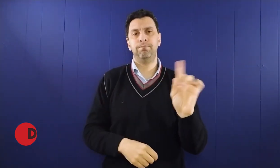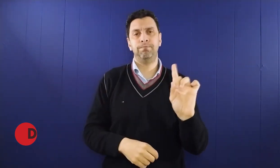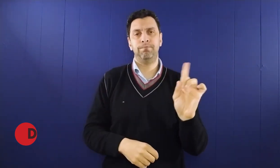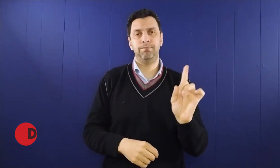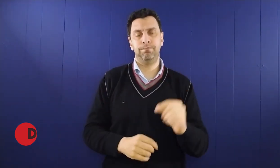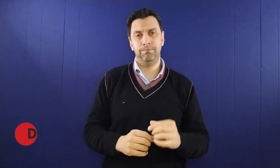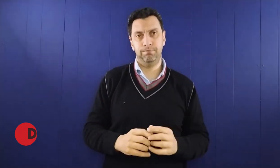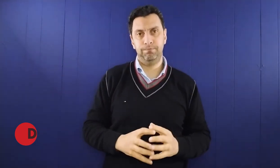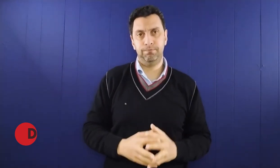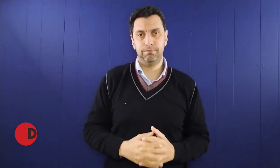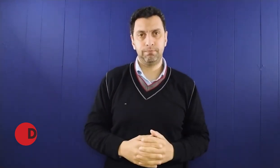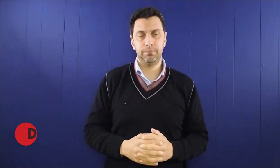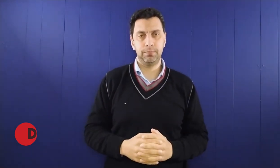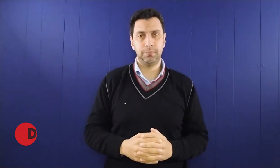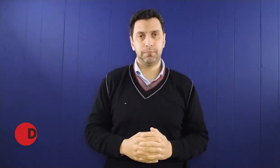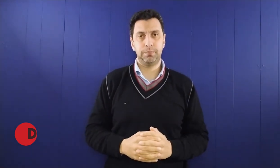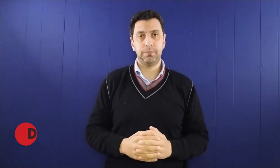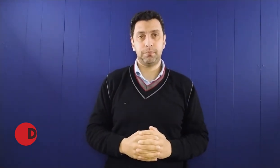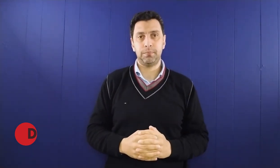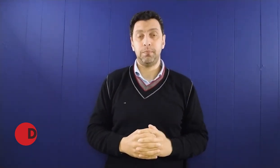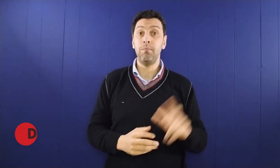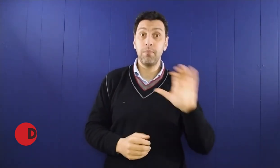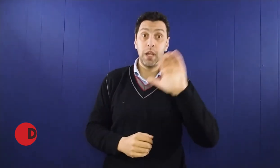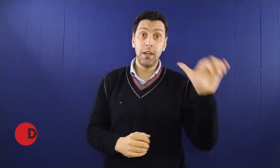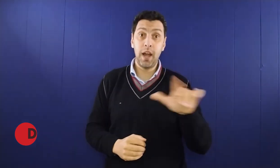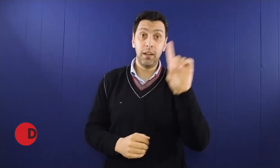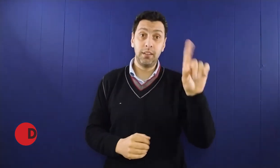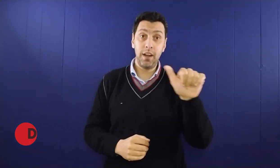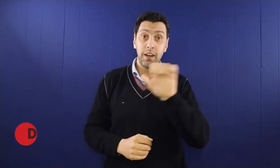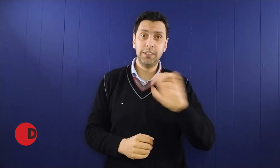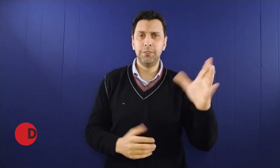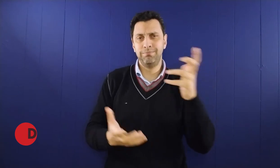as others don't take advantage.